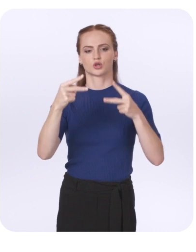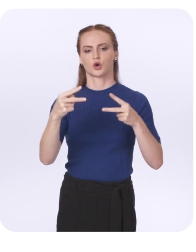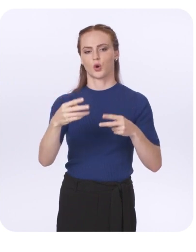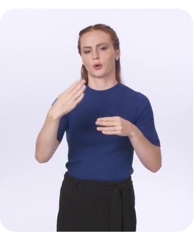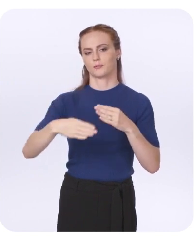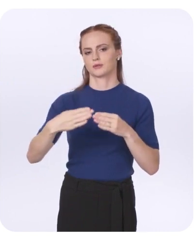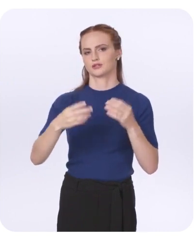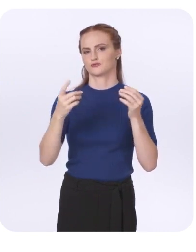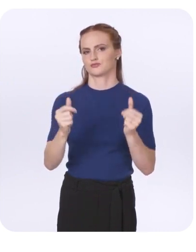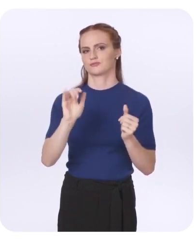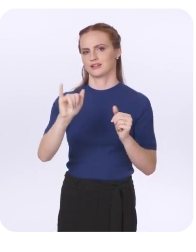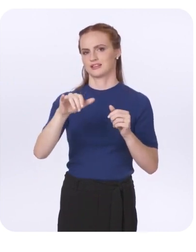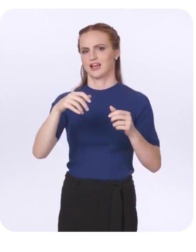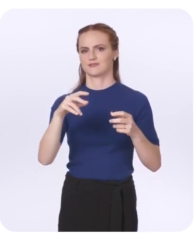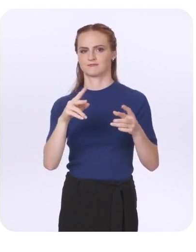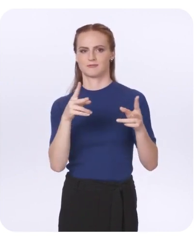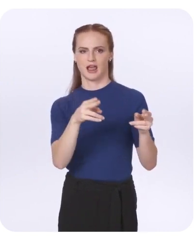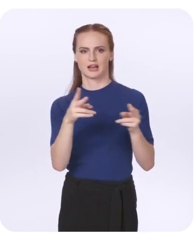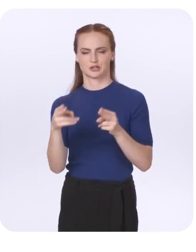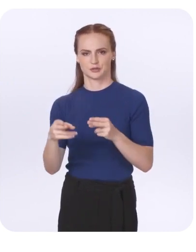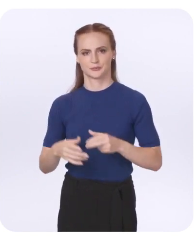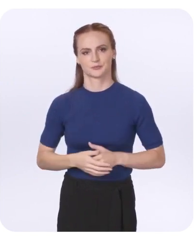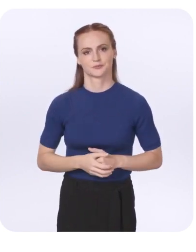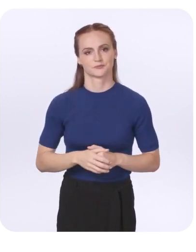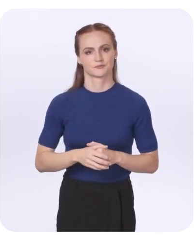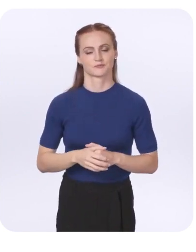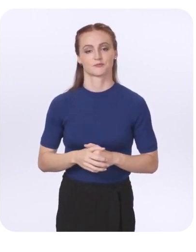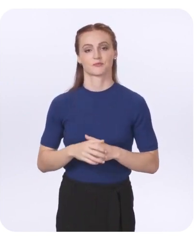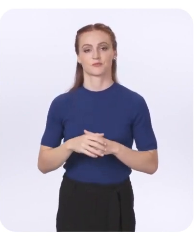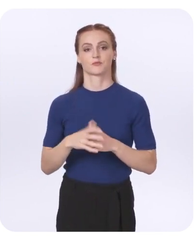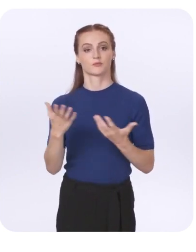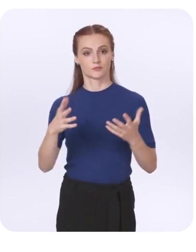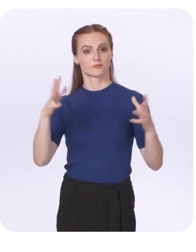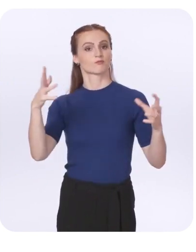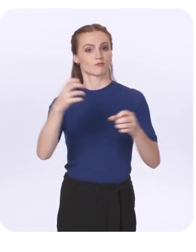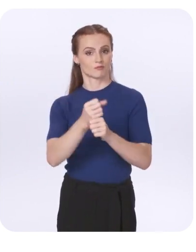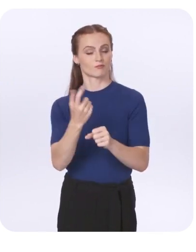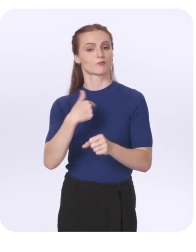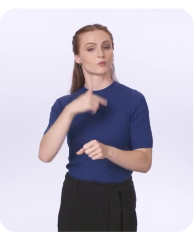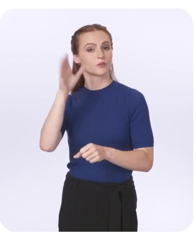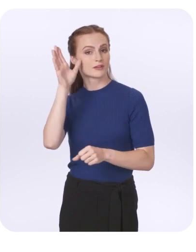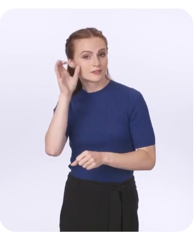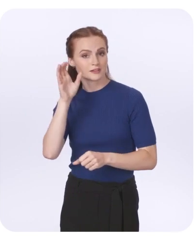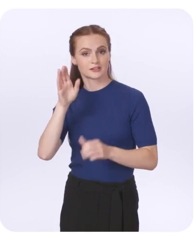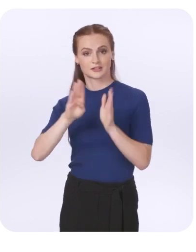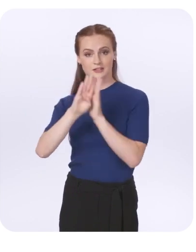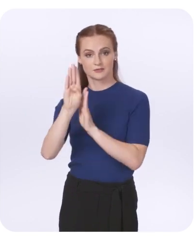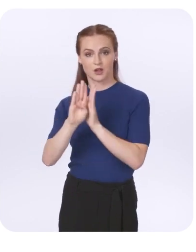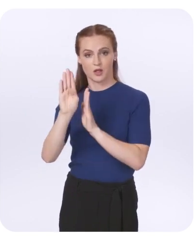So, overall, we’ve listened to the needs of the developers, made Code Llama publicly available,